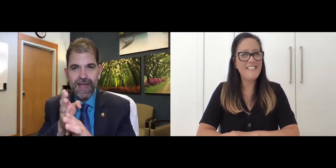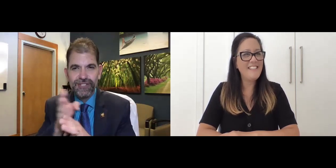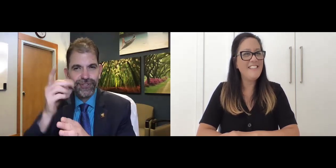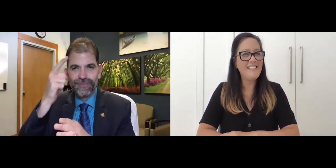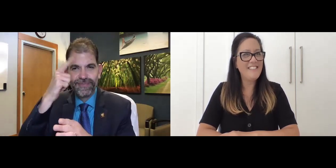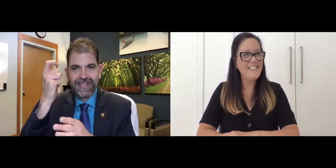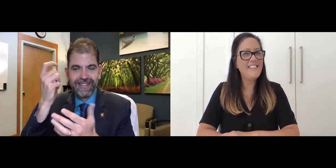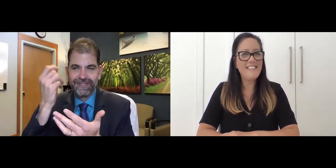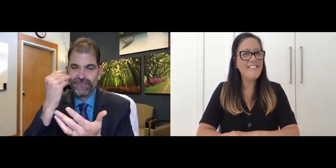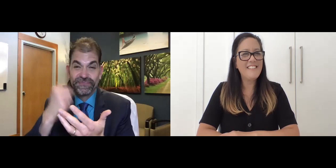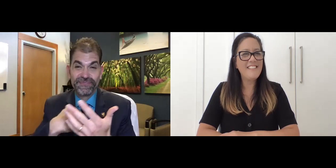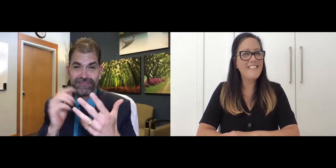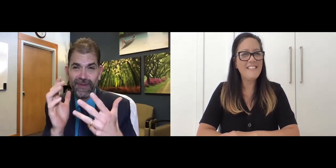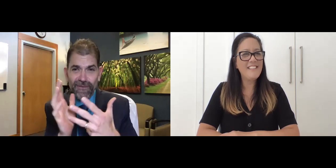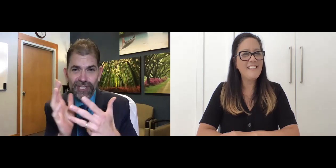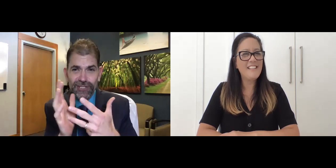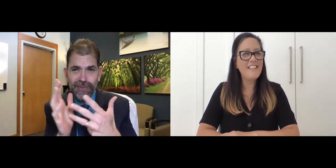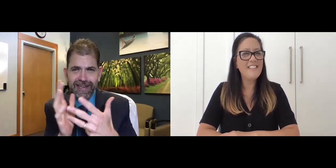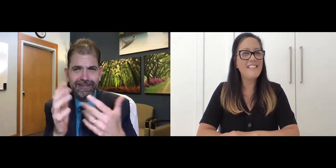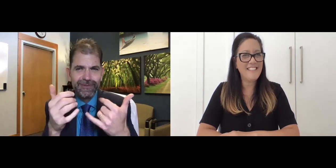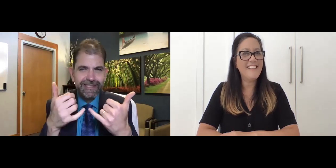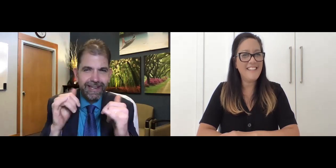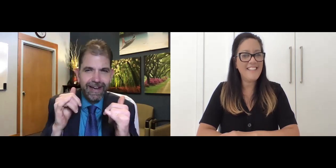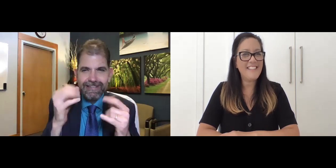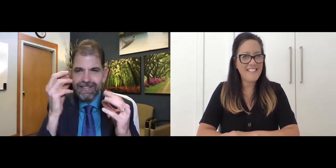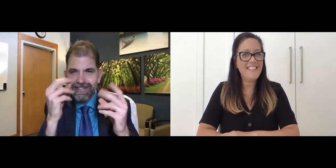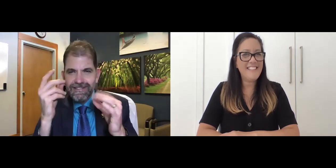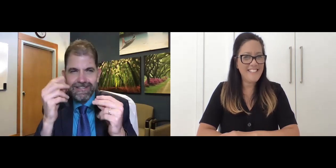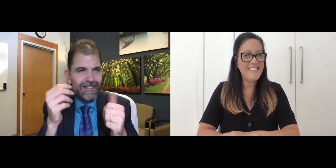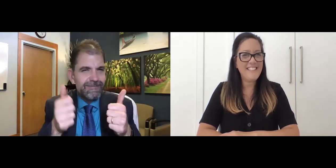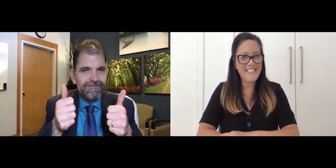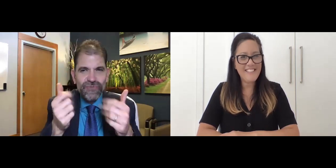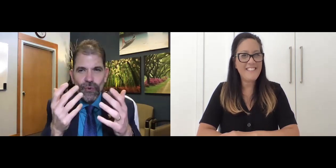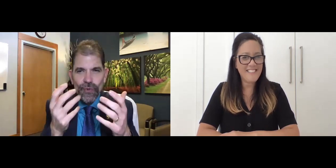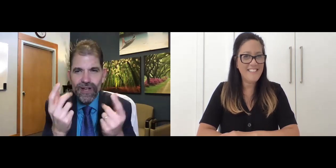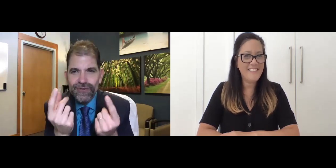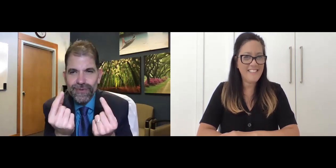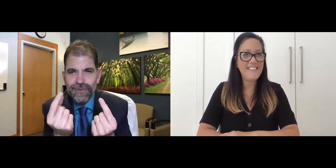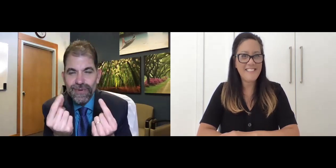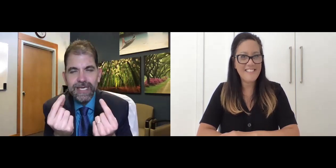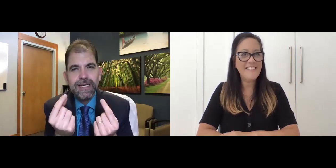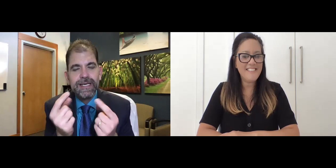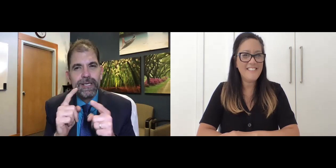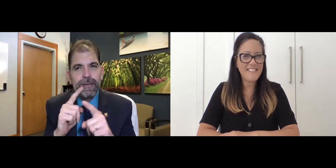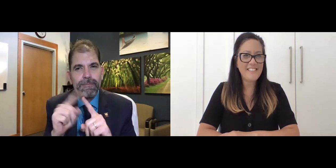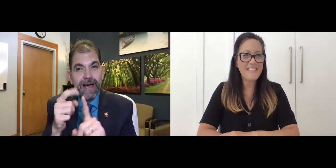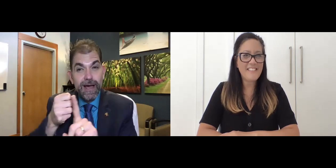I would change my major frequently because as a freshman I was still thinking about what I really wanted to